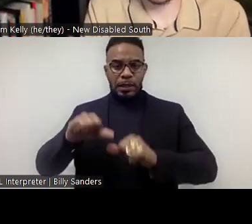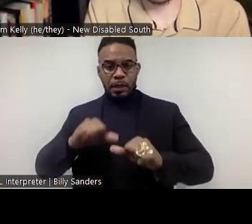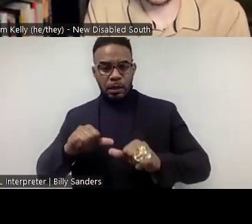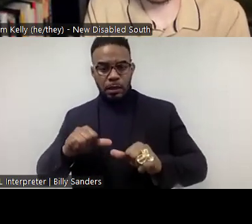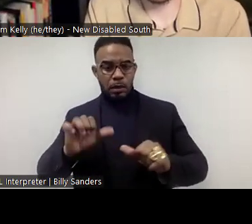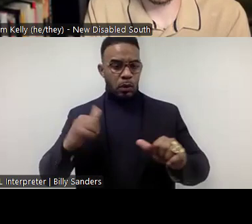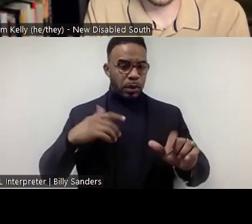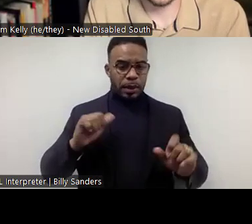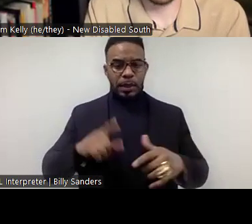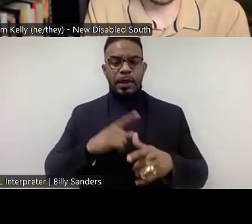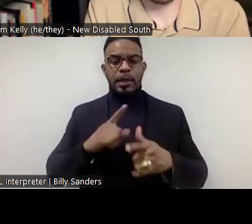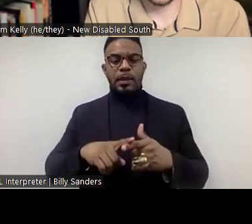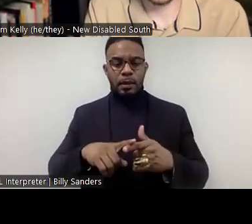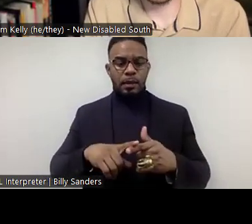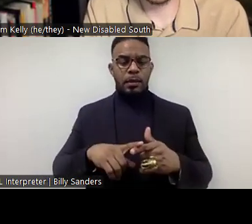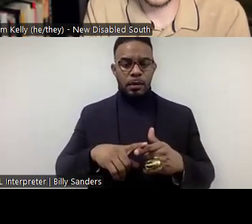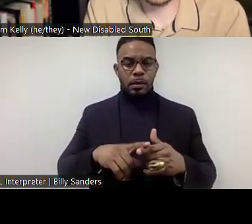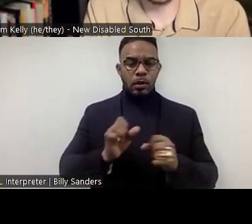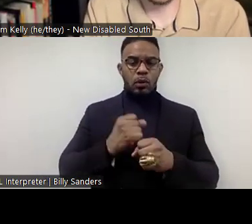we build trusting relationships with each other